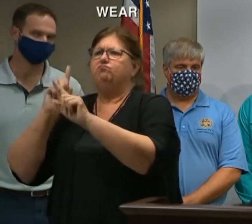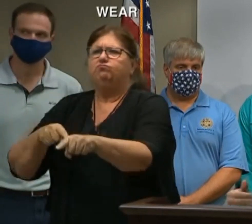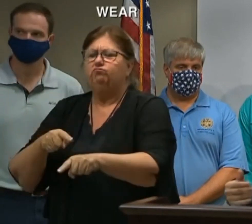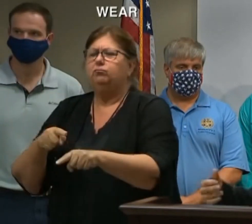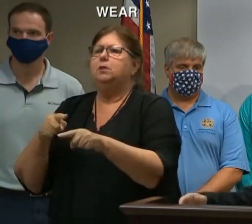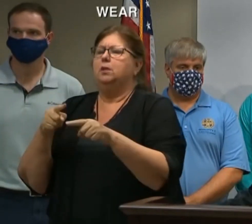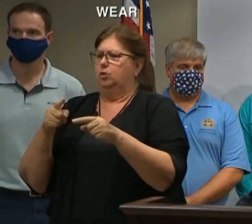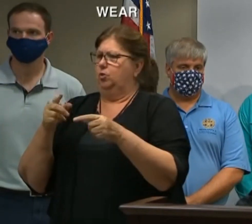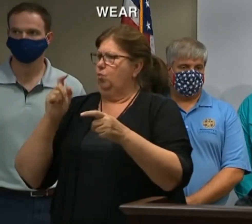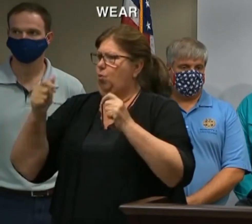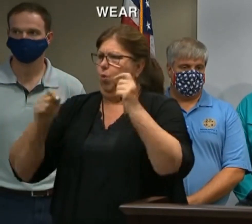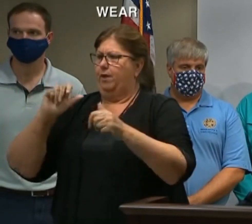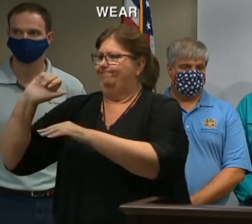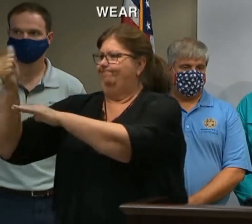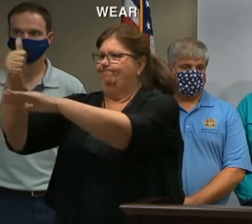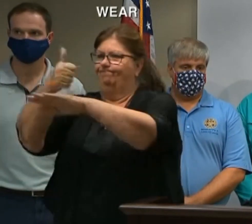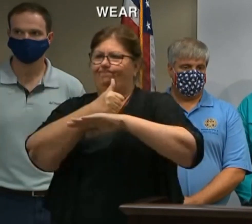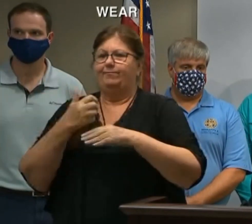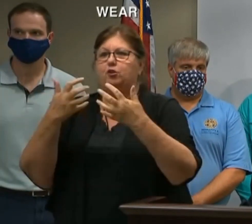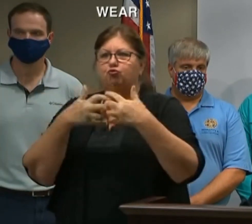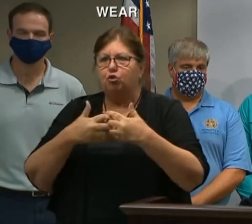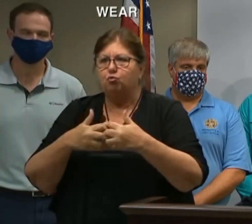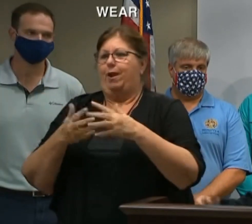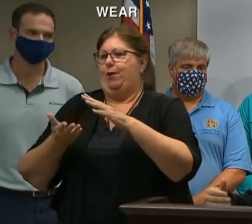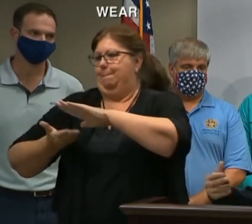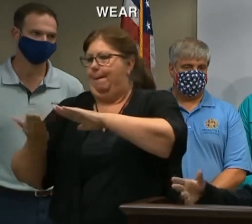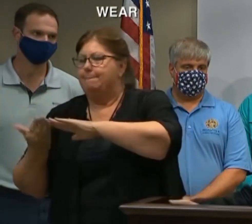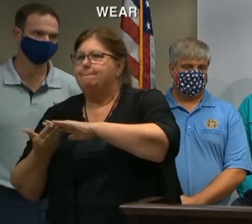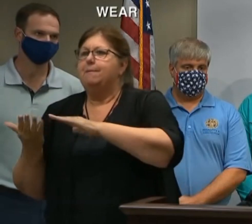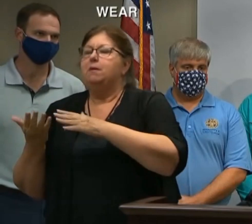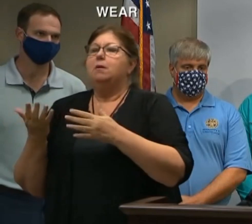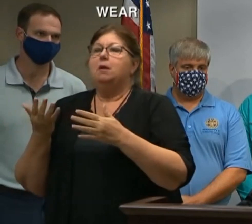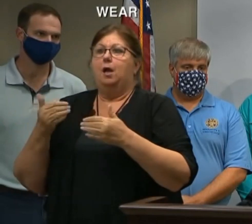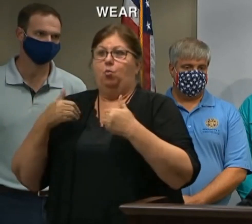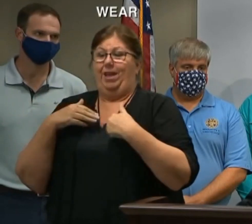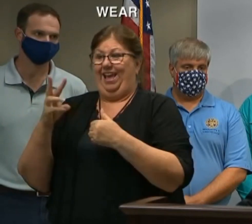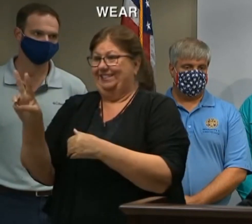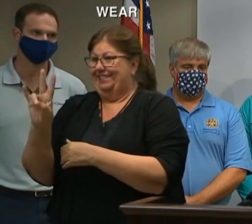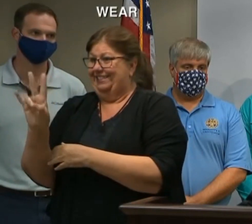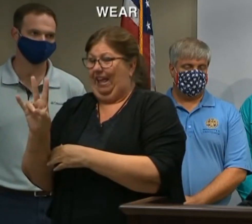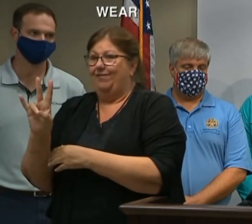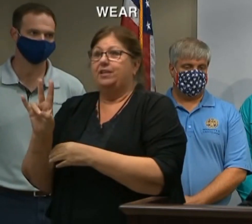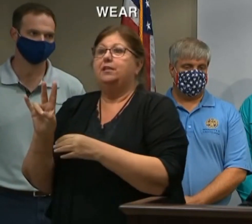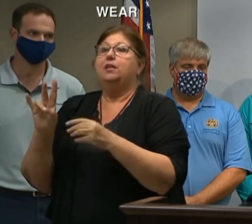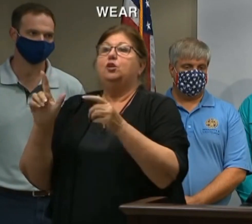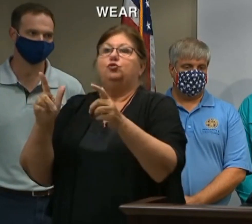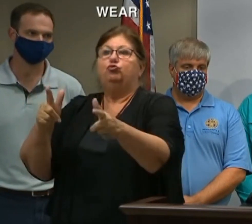were able to come in with generators and pumps pretty quickly we had seven swift water rescue teams ready to go